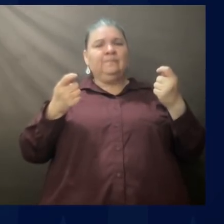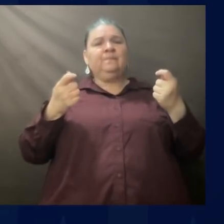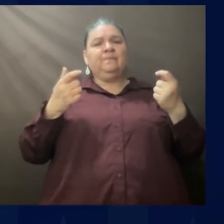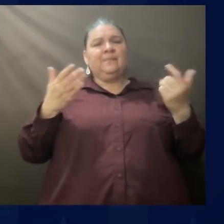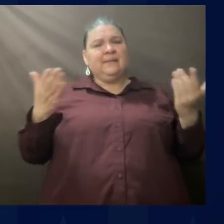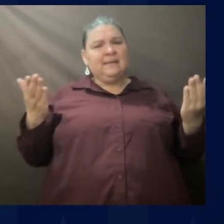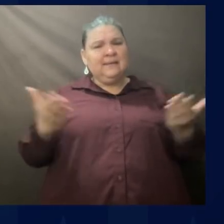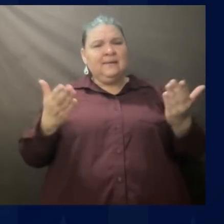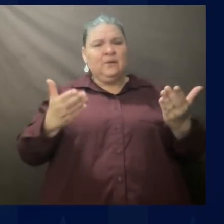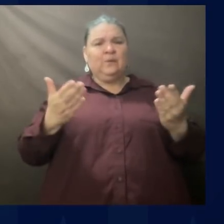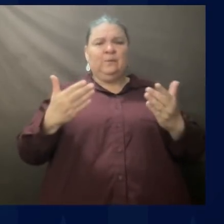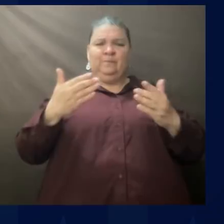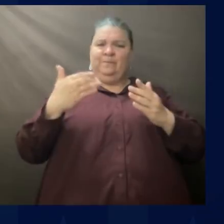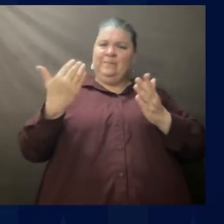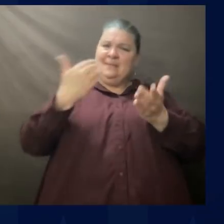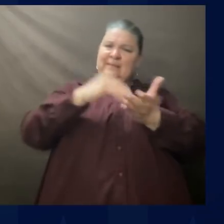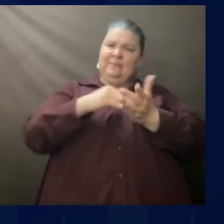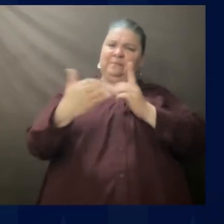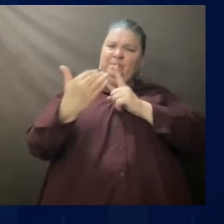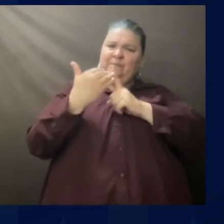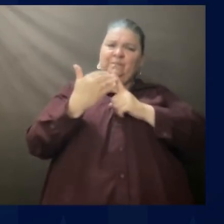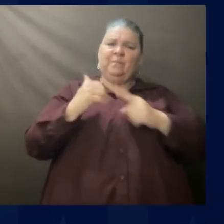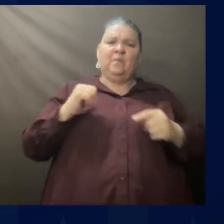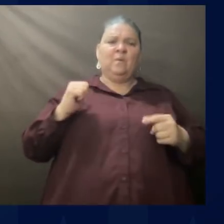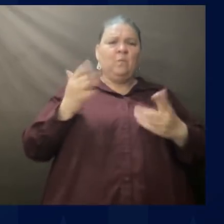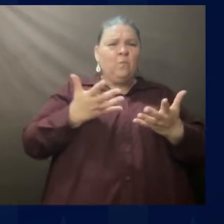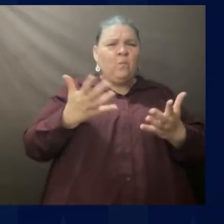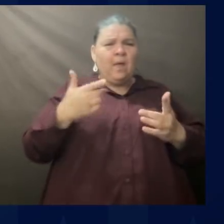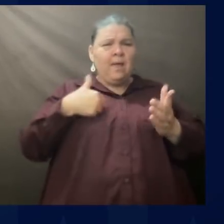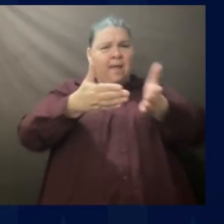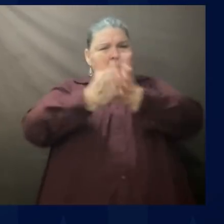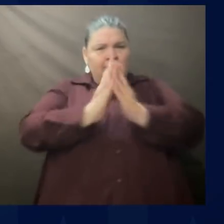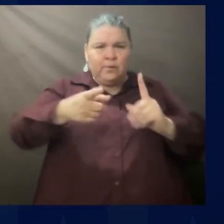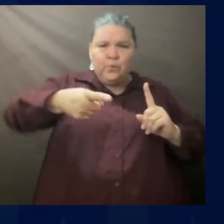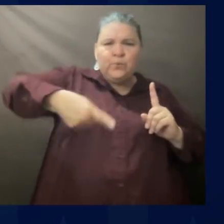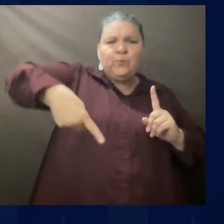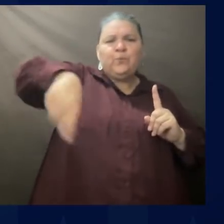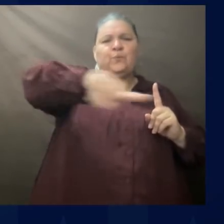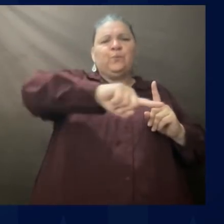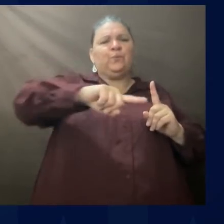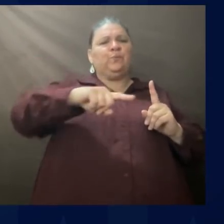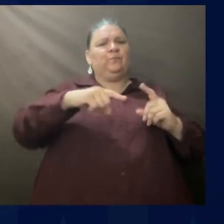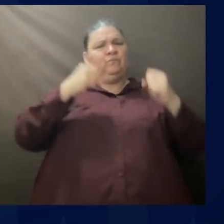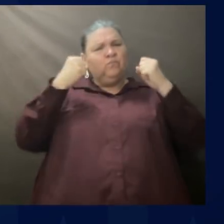for it’s on the strong shoulders and noble spirits of our service members